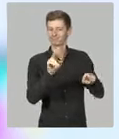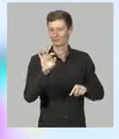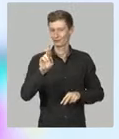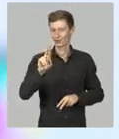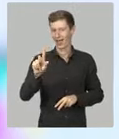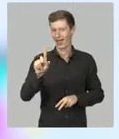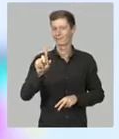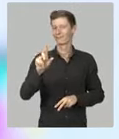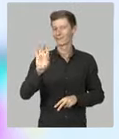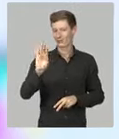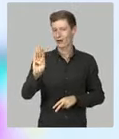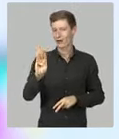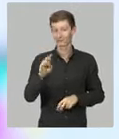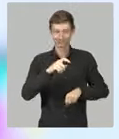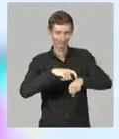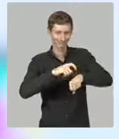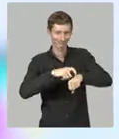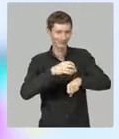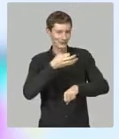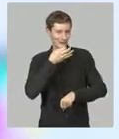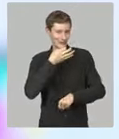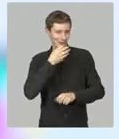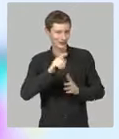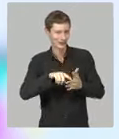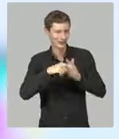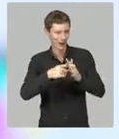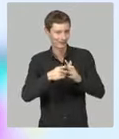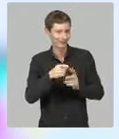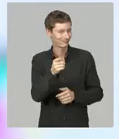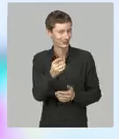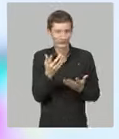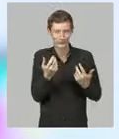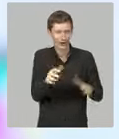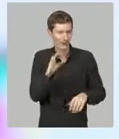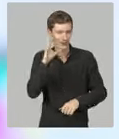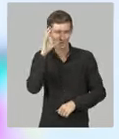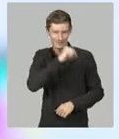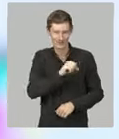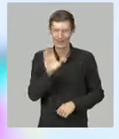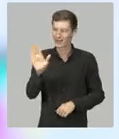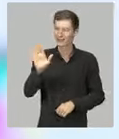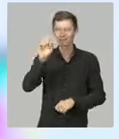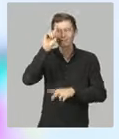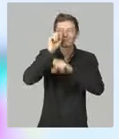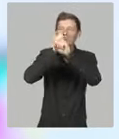GRAB A QUICK BITE OR A DRINK BUT MAKE SURE TO STICK AROUND ON THE